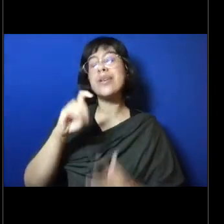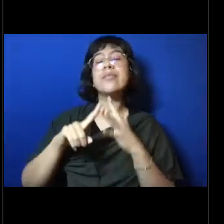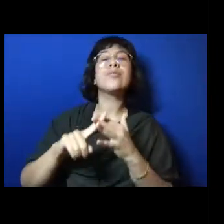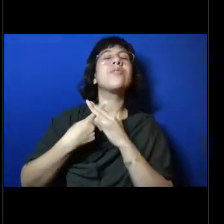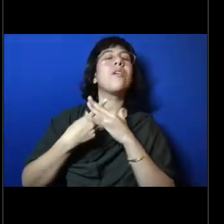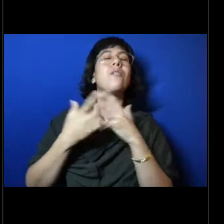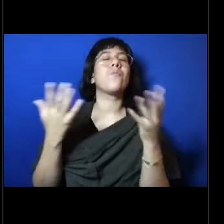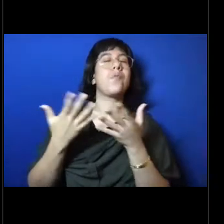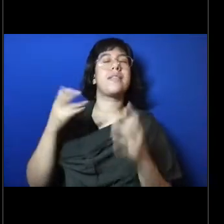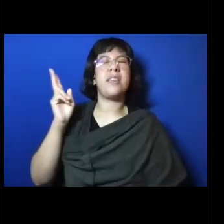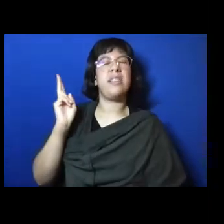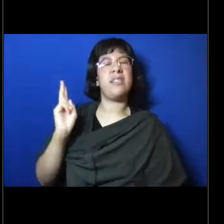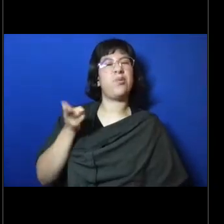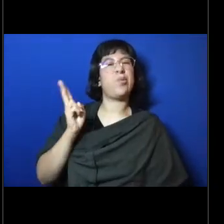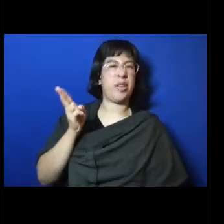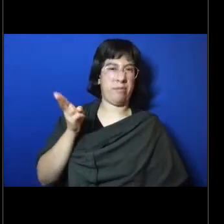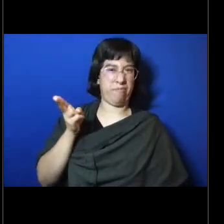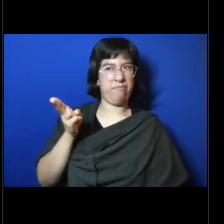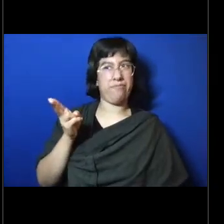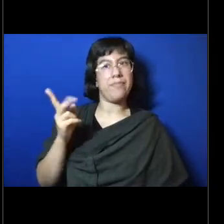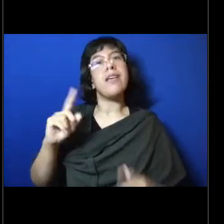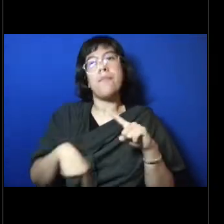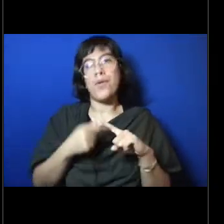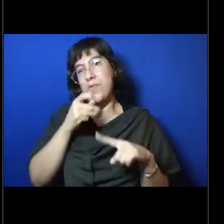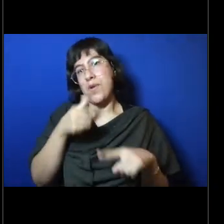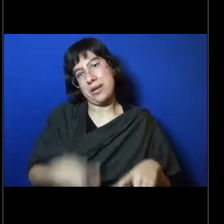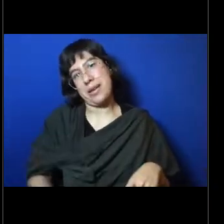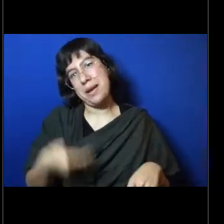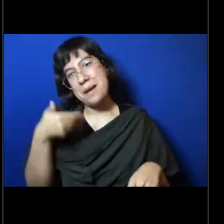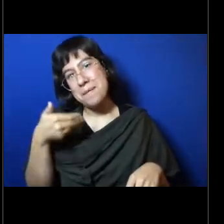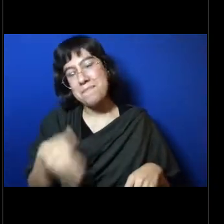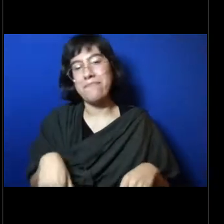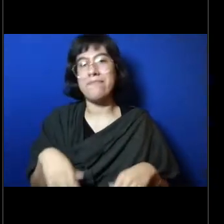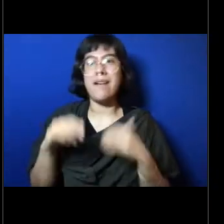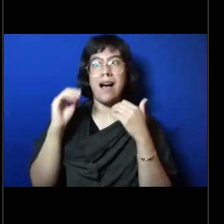of me and how I, you know, went from being a fourth grader